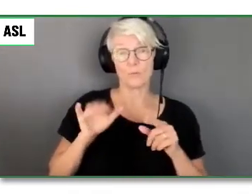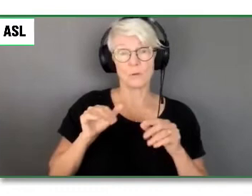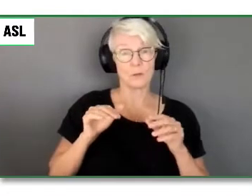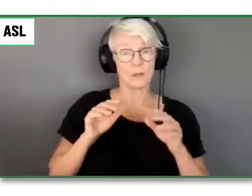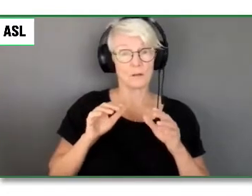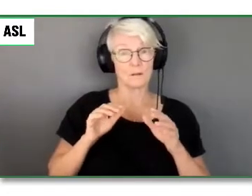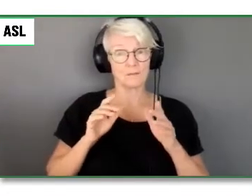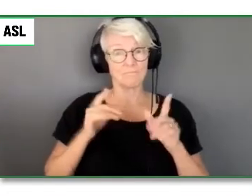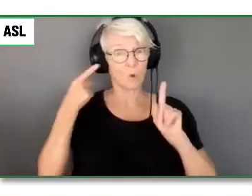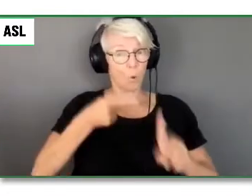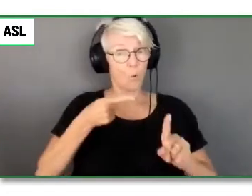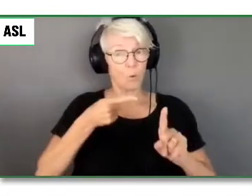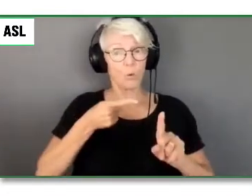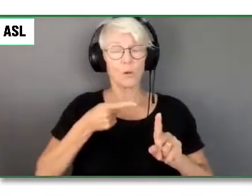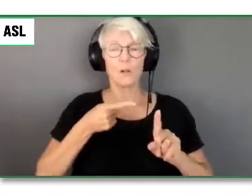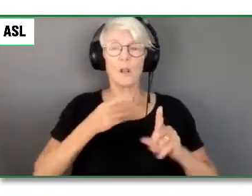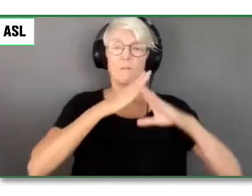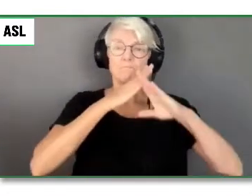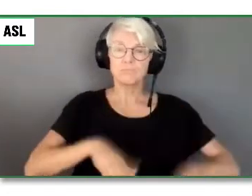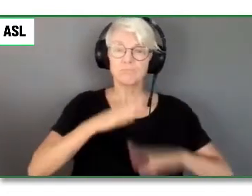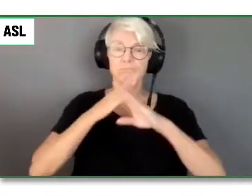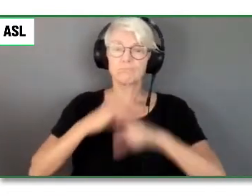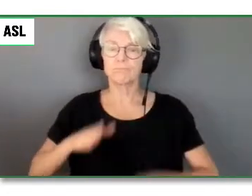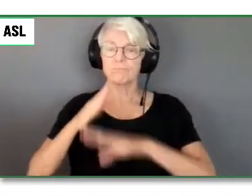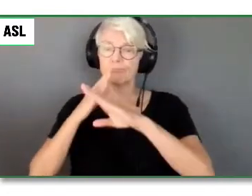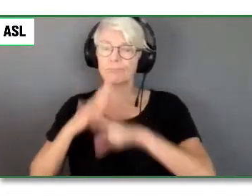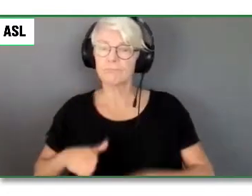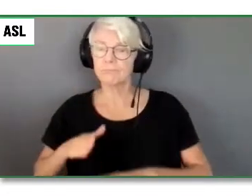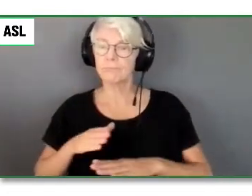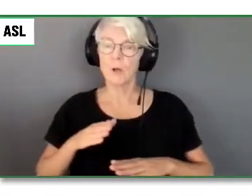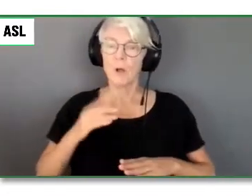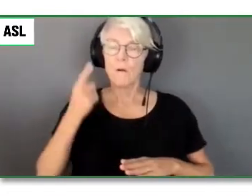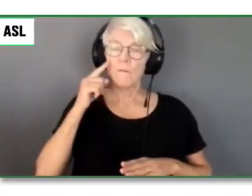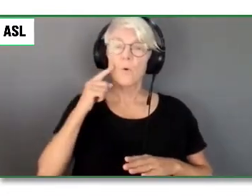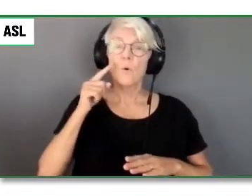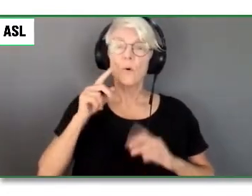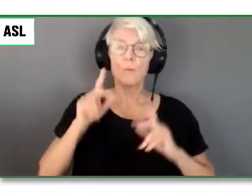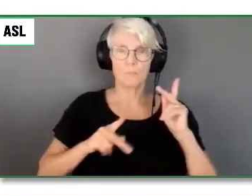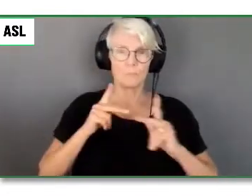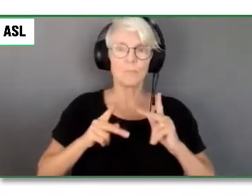barriers as possible so they can so people with disabilities can enjoy doing